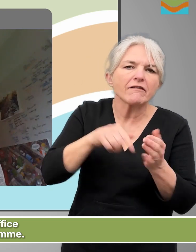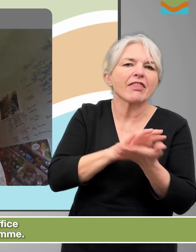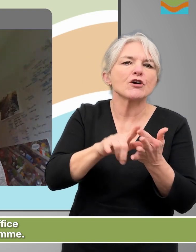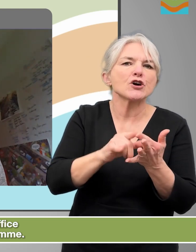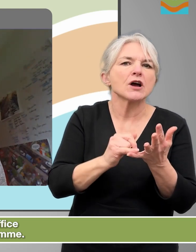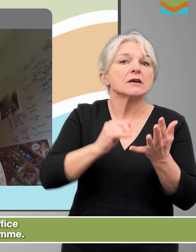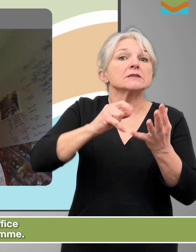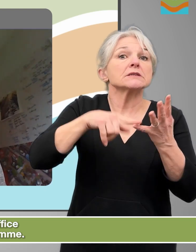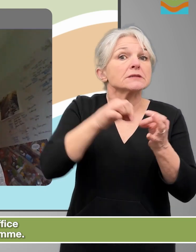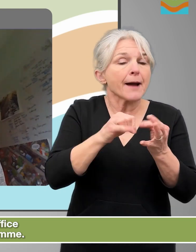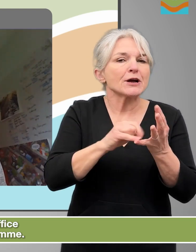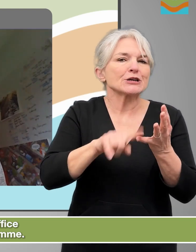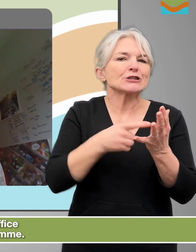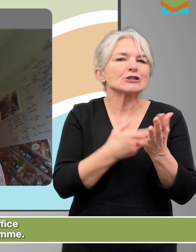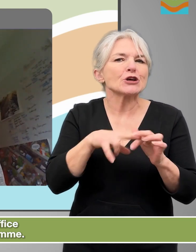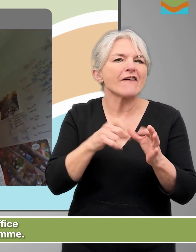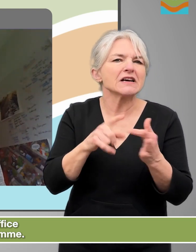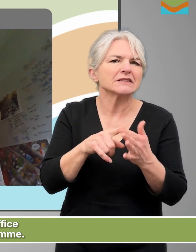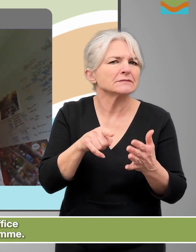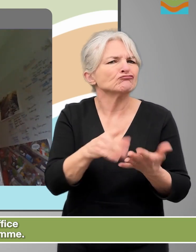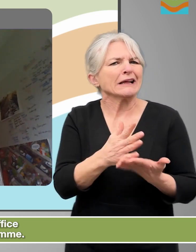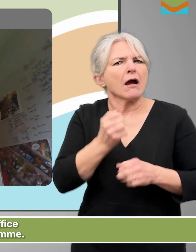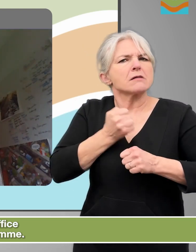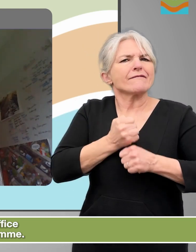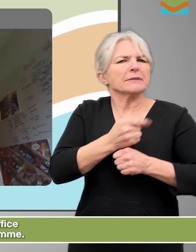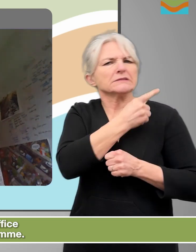It's part of a government office for science foresight programme.